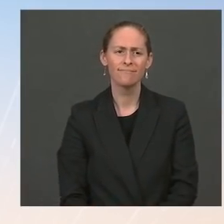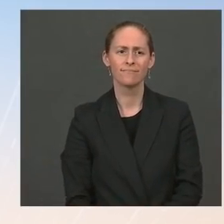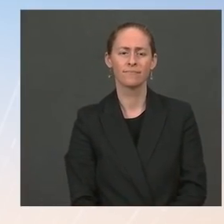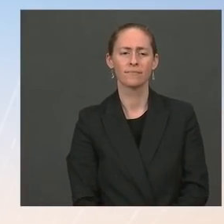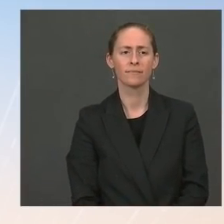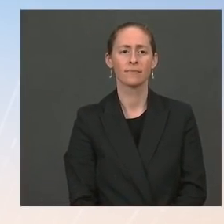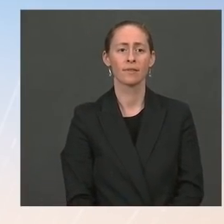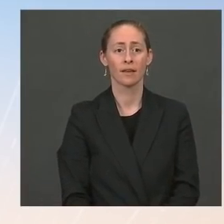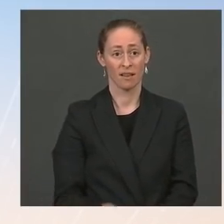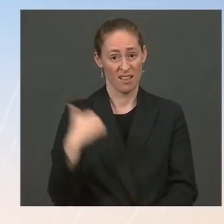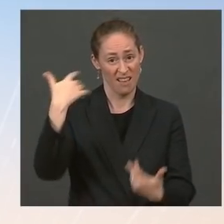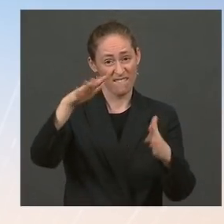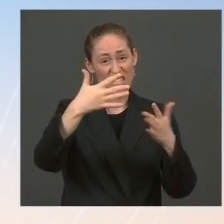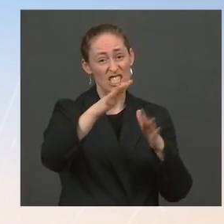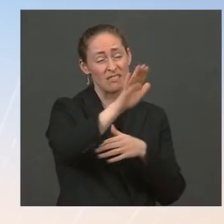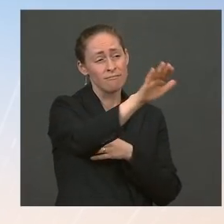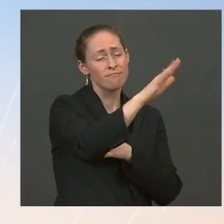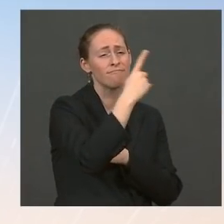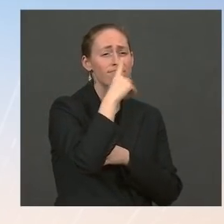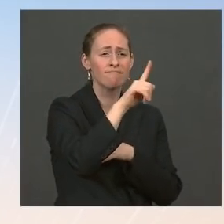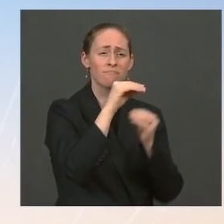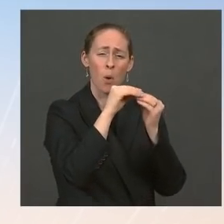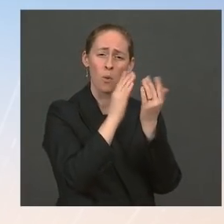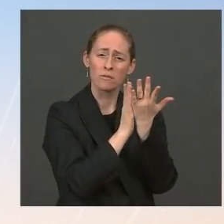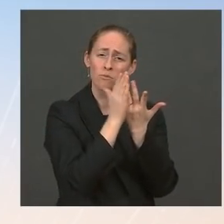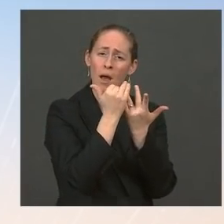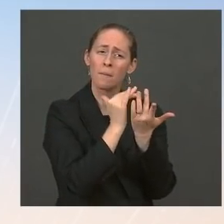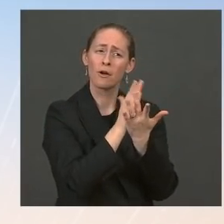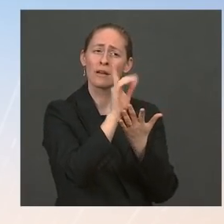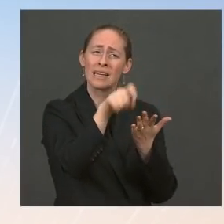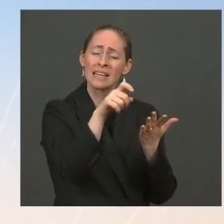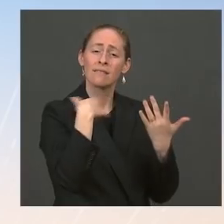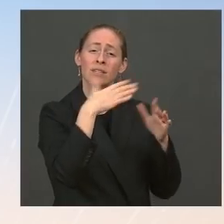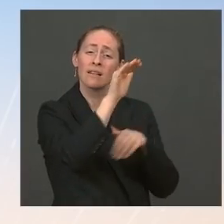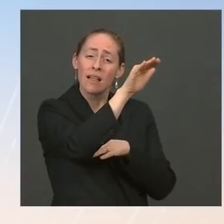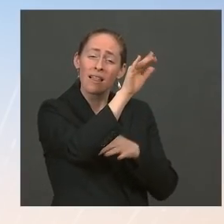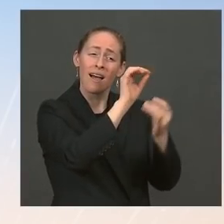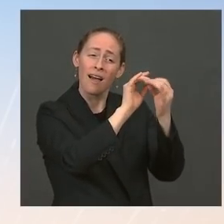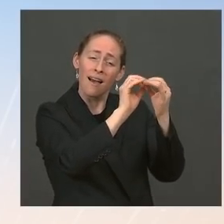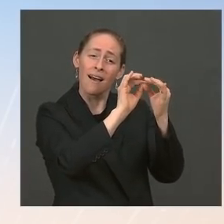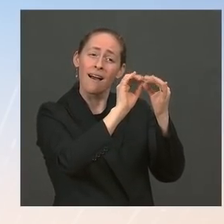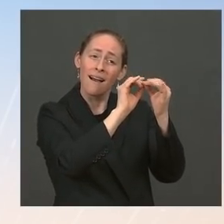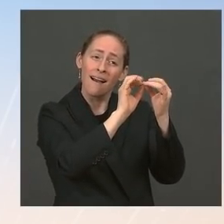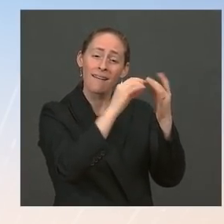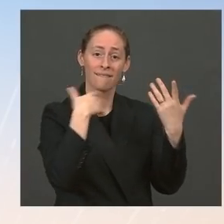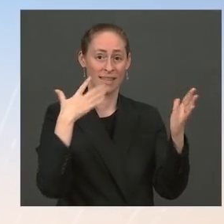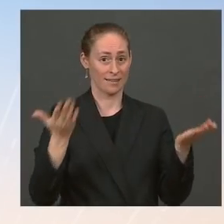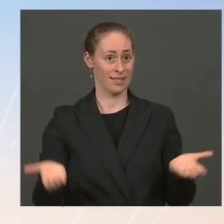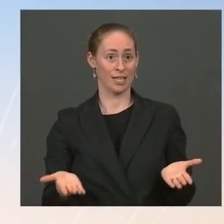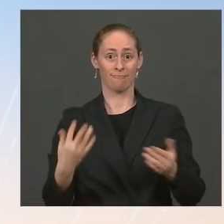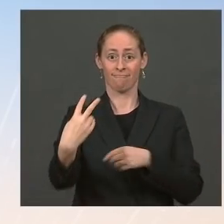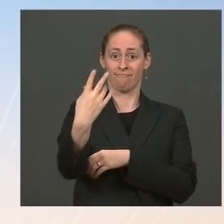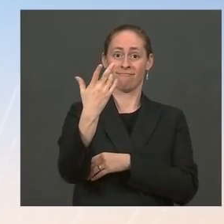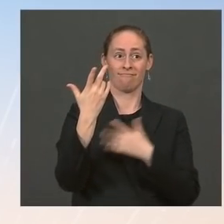We've argued for it publicly. We've argued for it at every level. And the President did talk in his meeting about the importance of transparency,